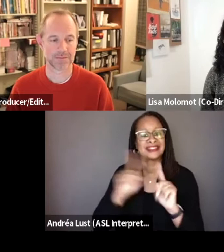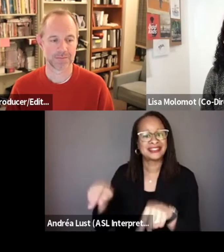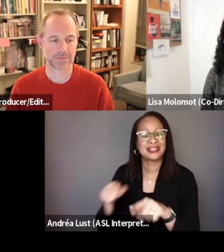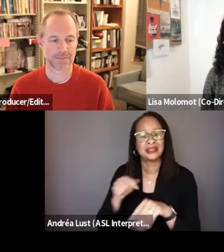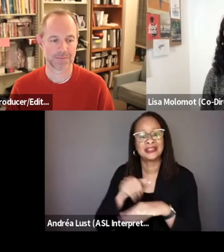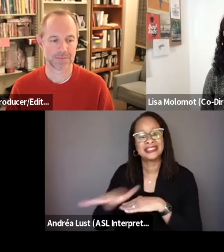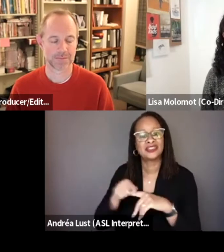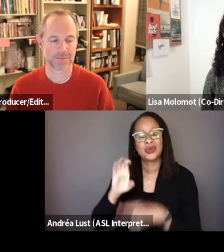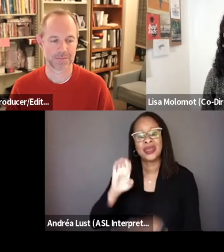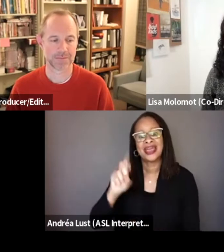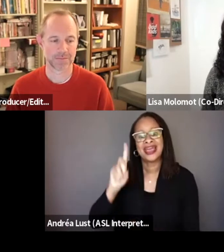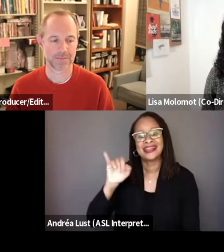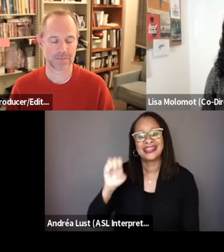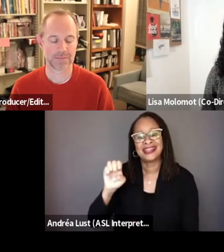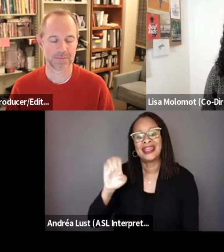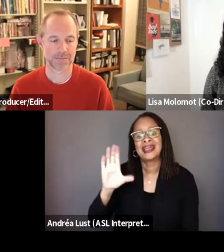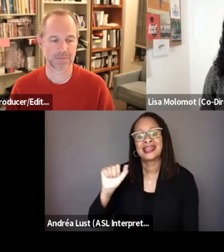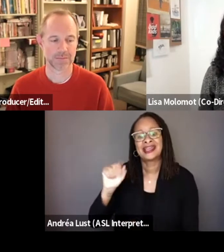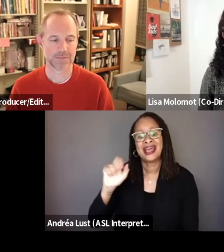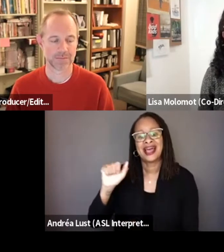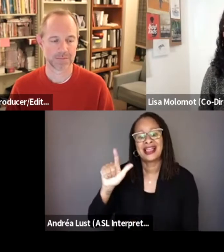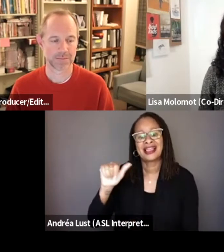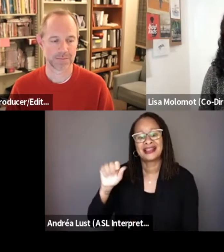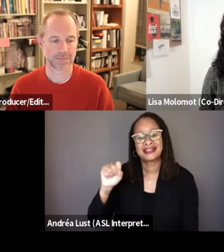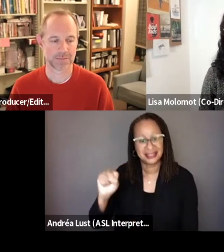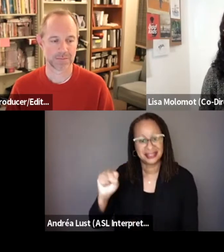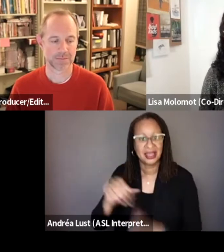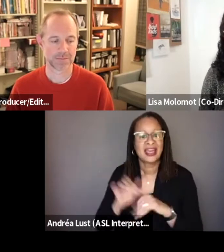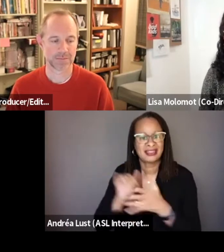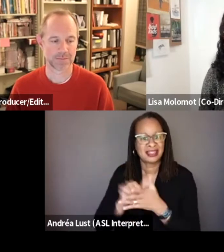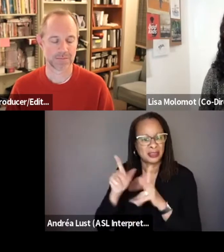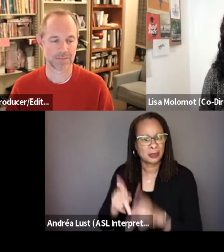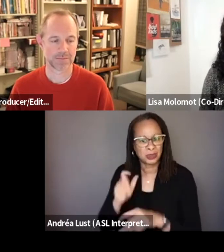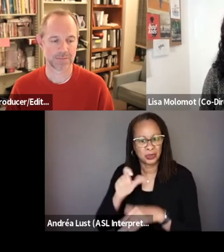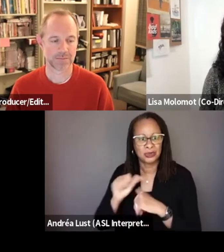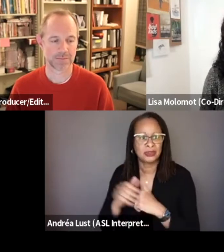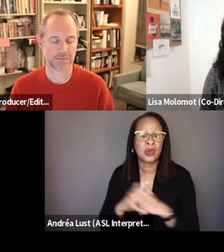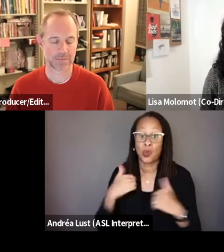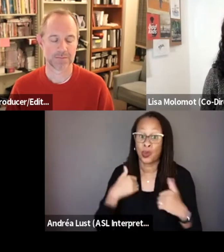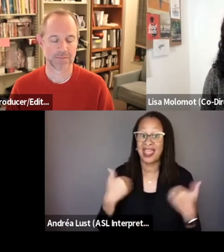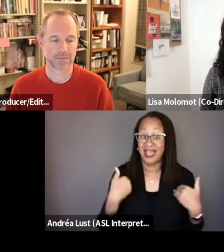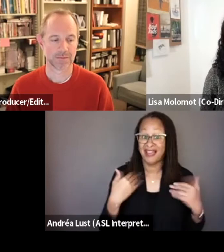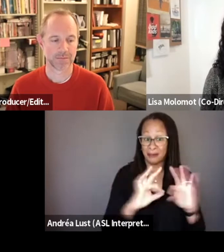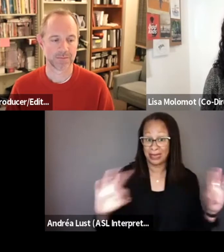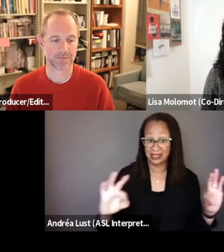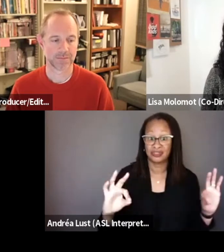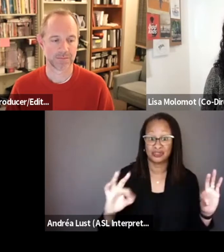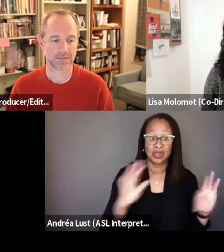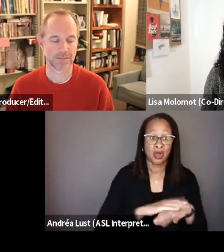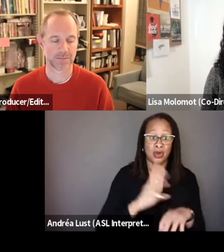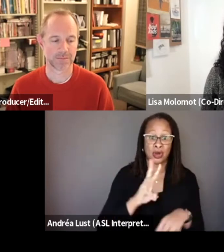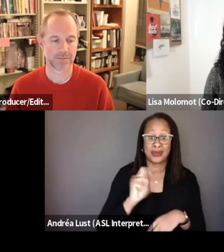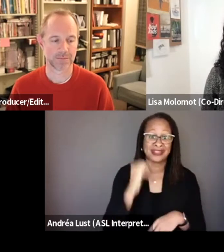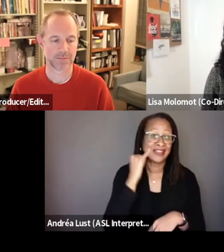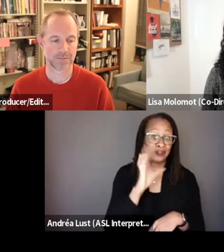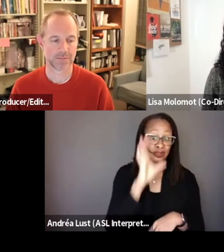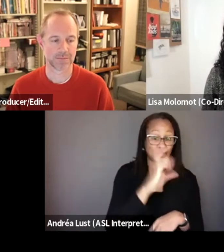Like, this is the person you need to talk to. So we still do. We have something up on our website. Like, if you're looking for someone who's missing,